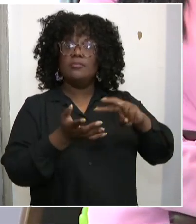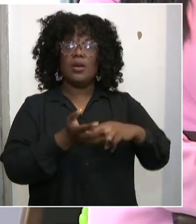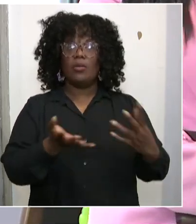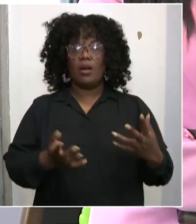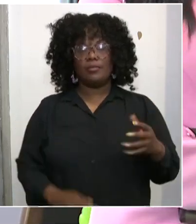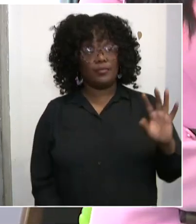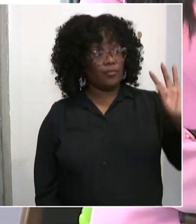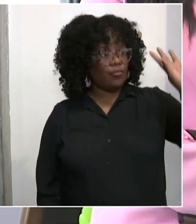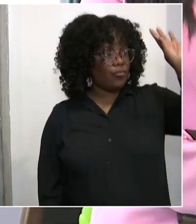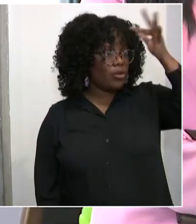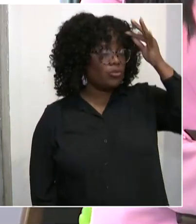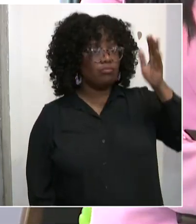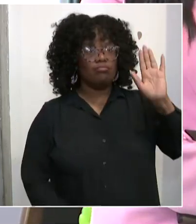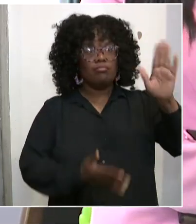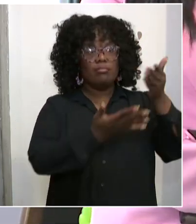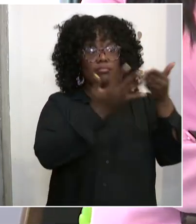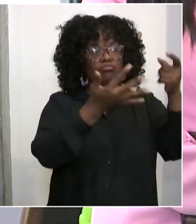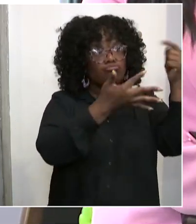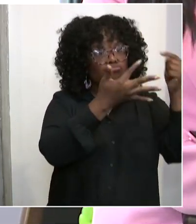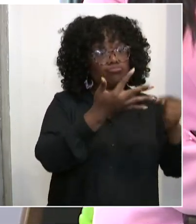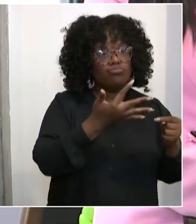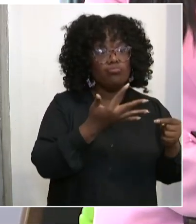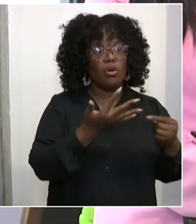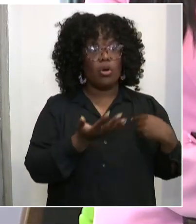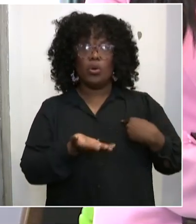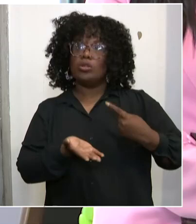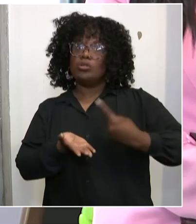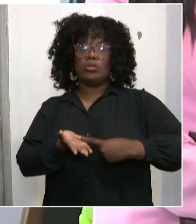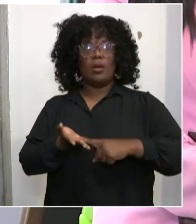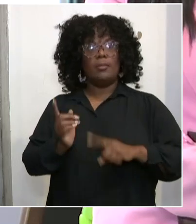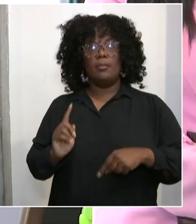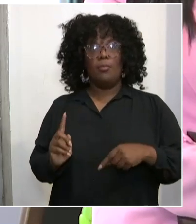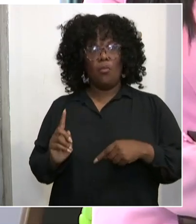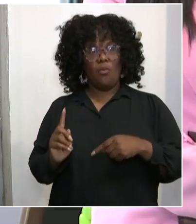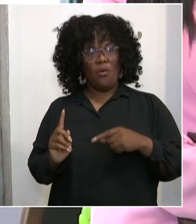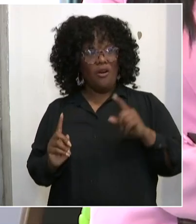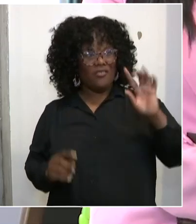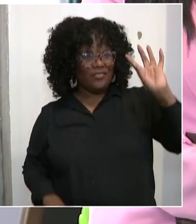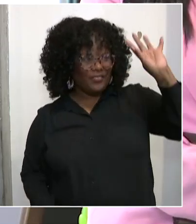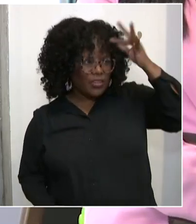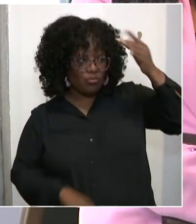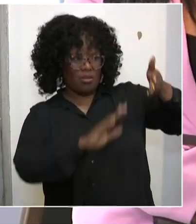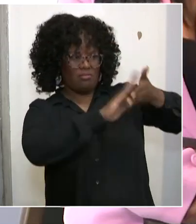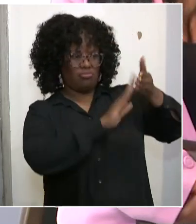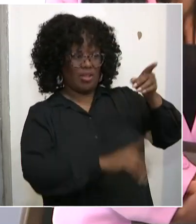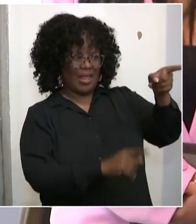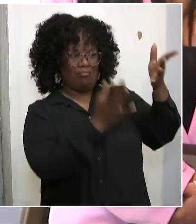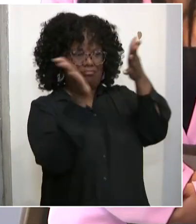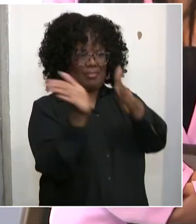That's why you don't hear us talking a lot about it because the federal apparatus, uh, has been, um, moving,